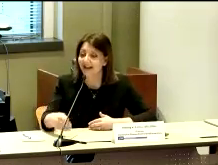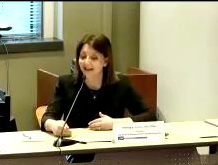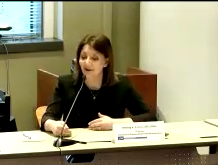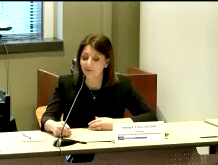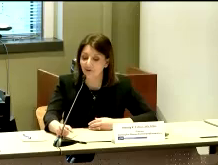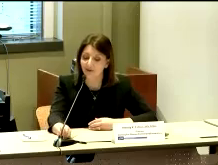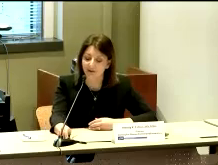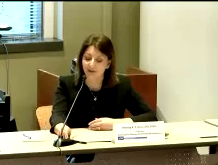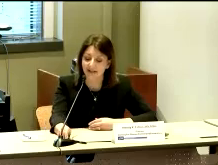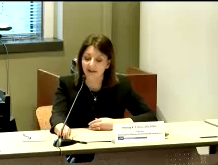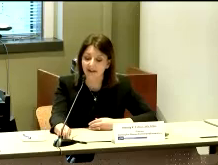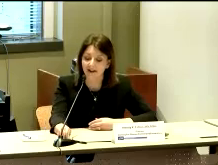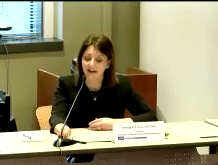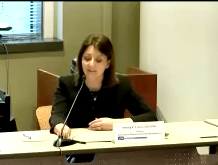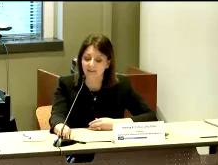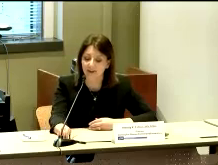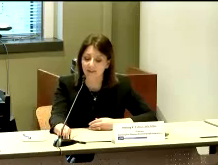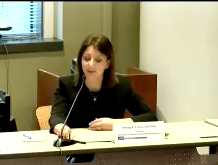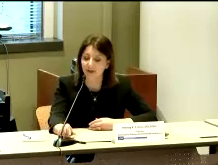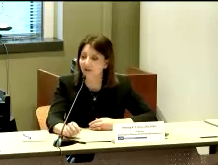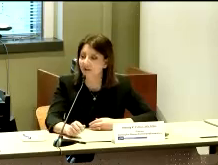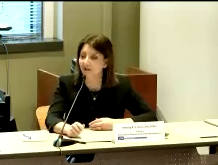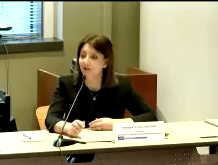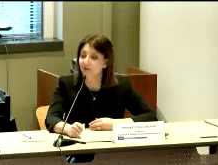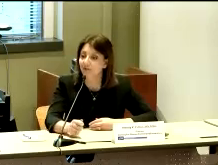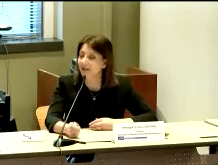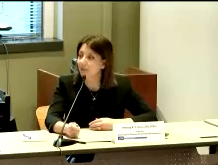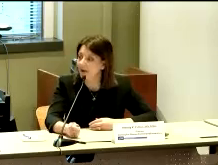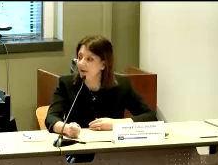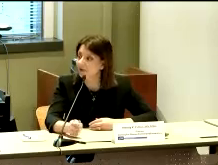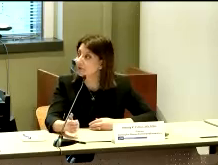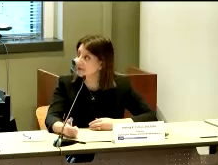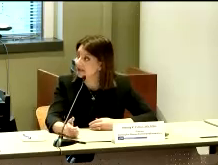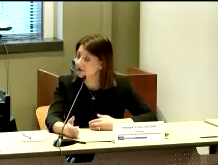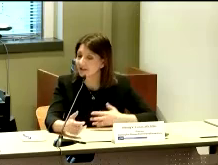And I hope you have all seen, particularly, the new wastewater visualizations